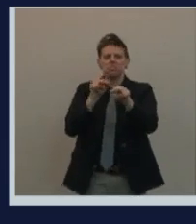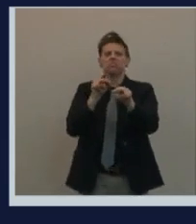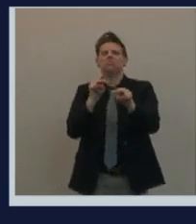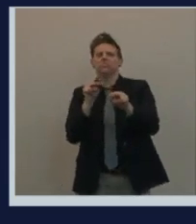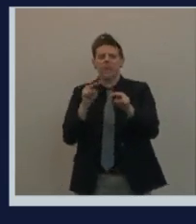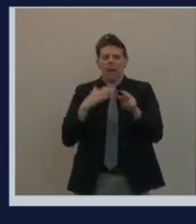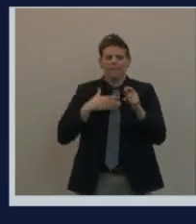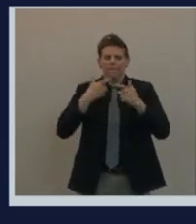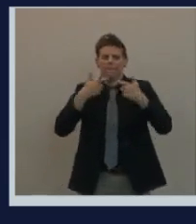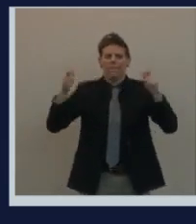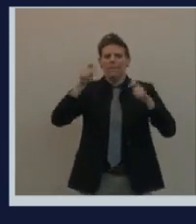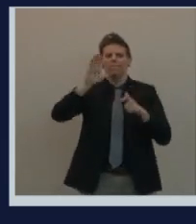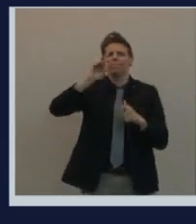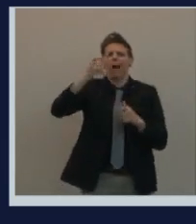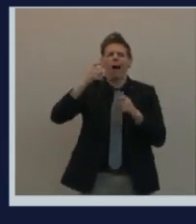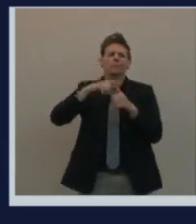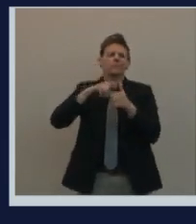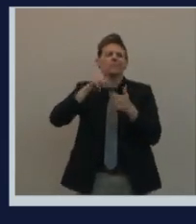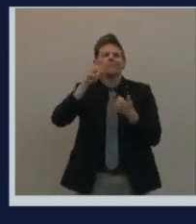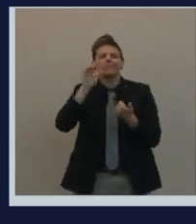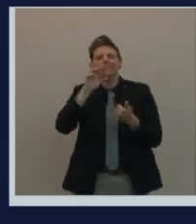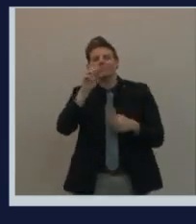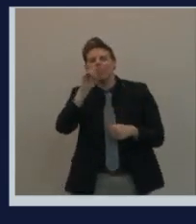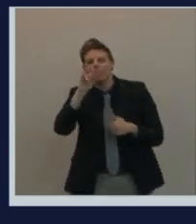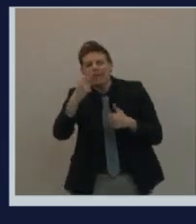IT IS AS SIMPLE AS THAT.